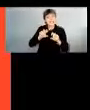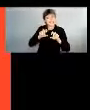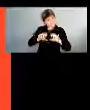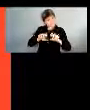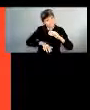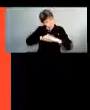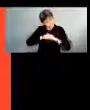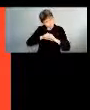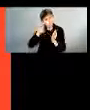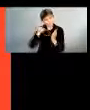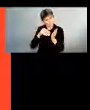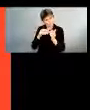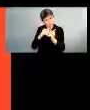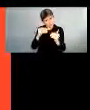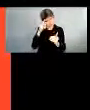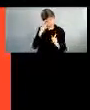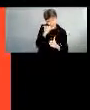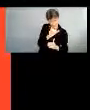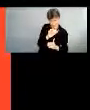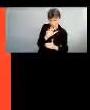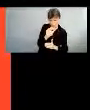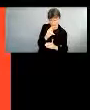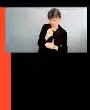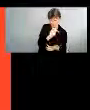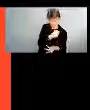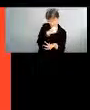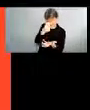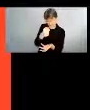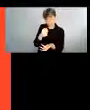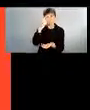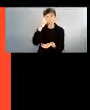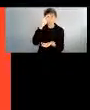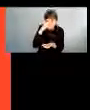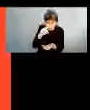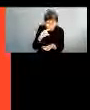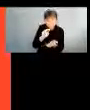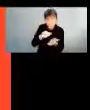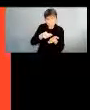of this grant towards the purchase of these items and if you exceed this amount in your